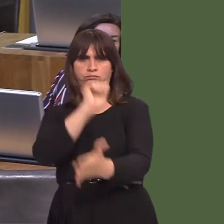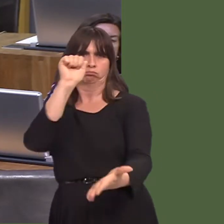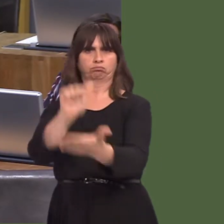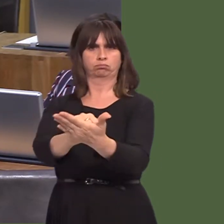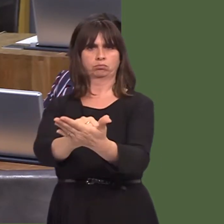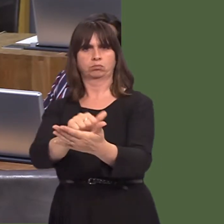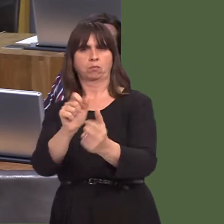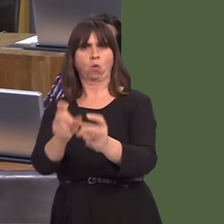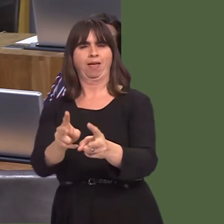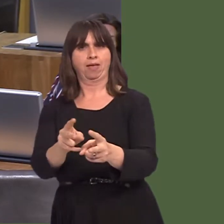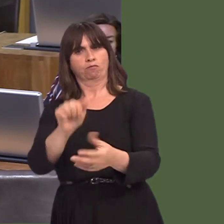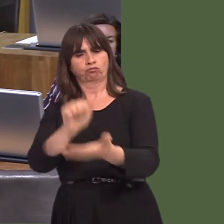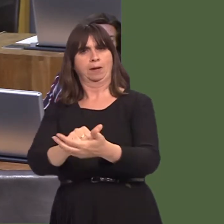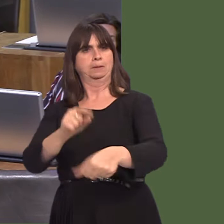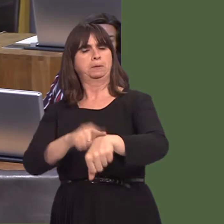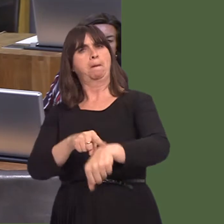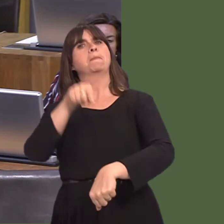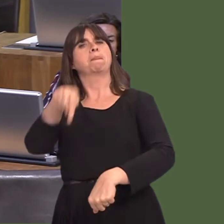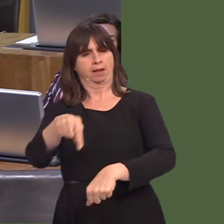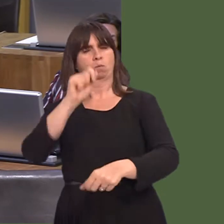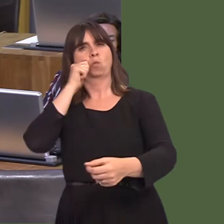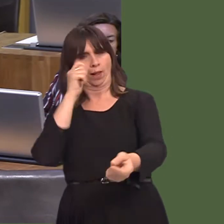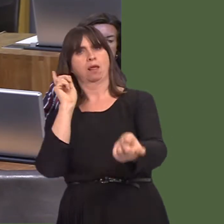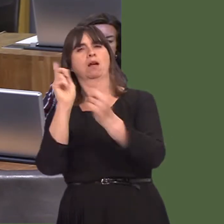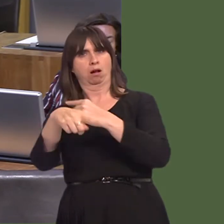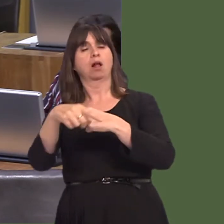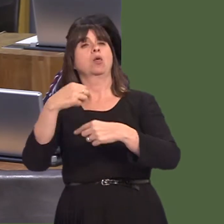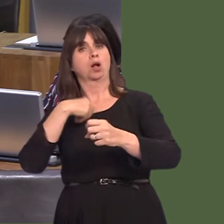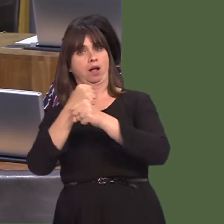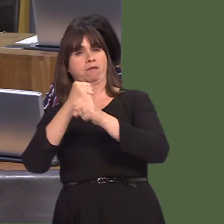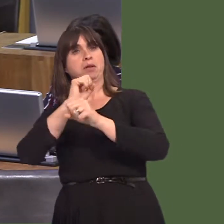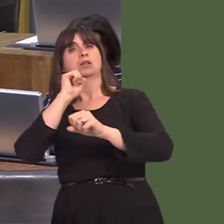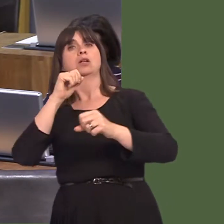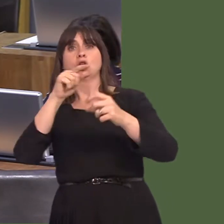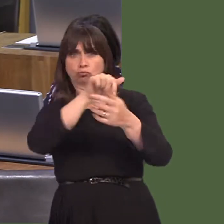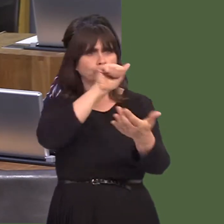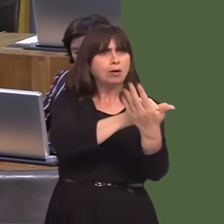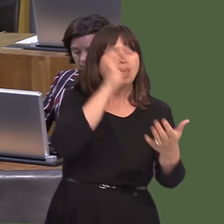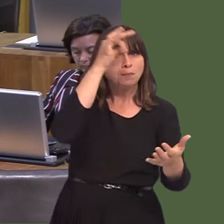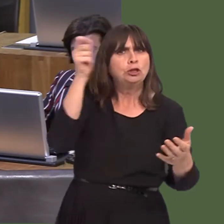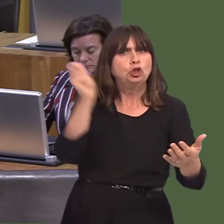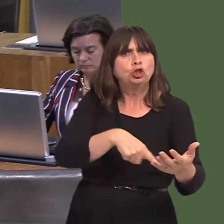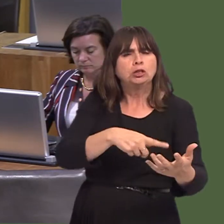At that time, of course, it's absolutely right that Members should have the opportunity to scrutinise what the Government has done and the response that Government puts in place.